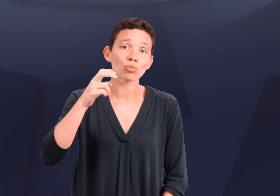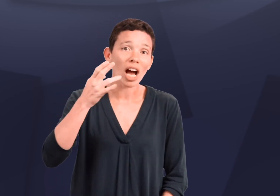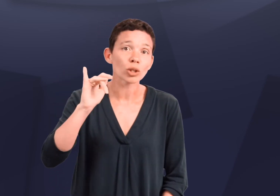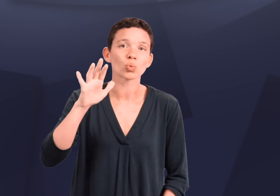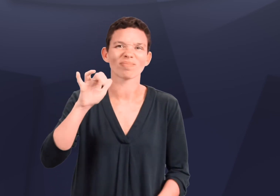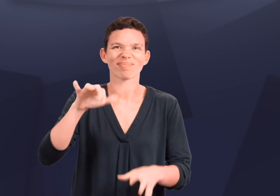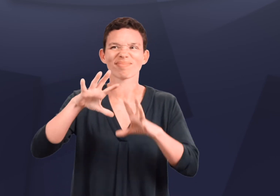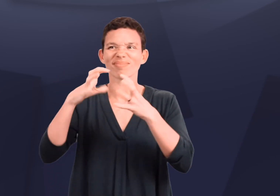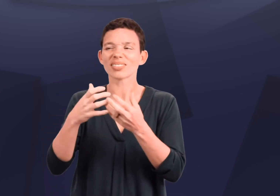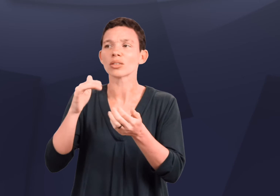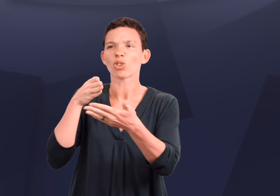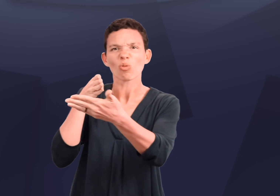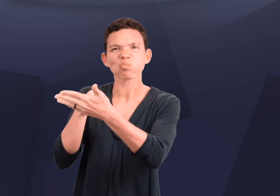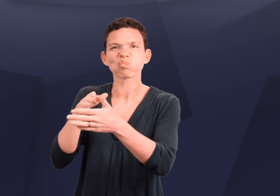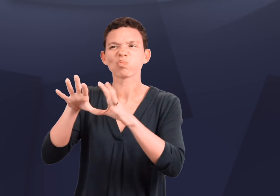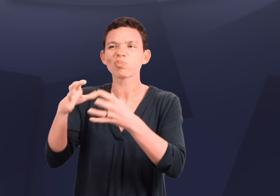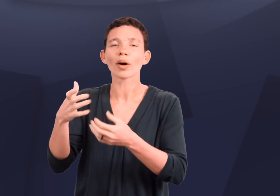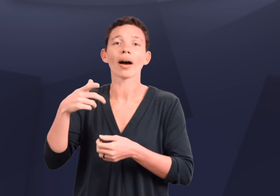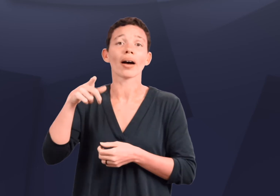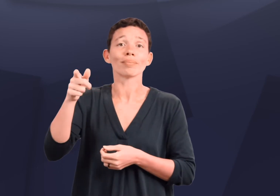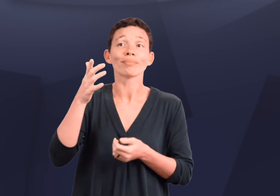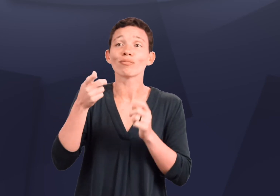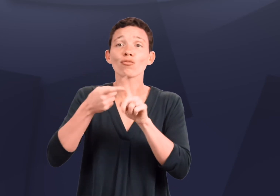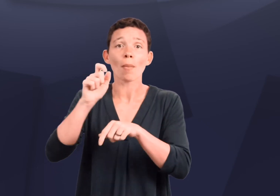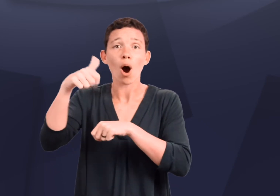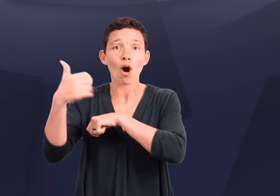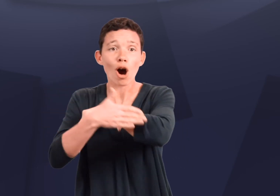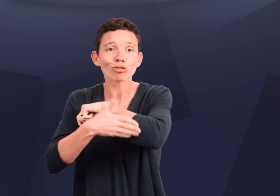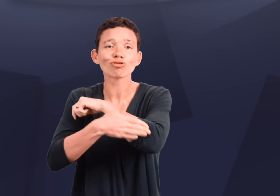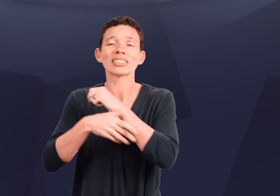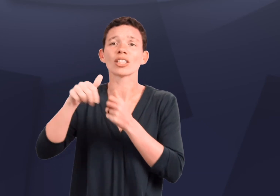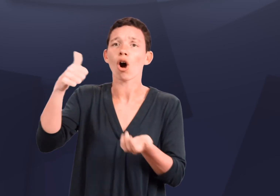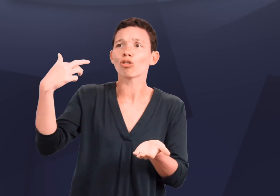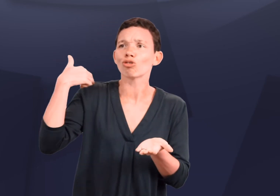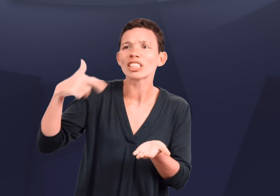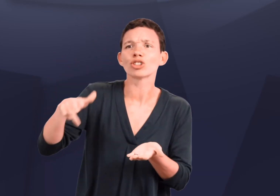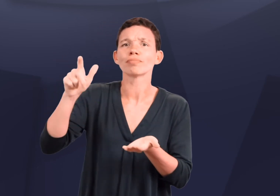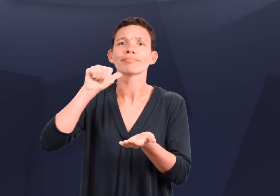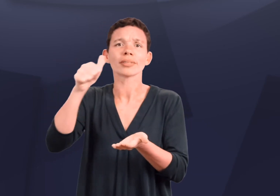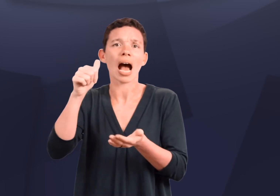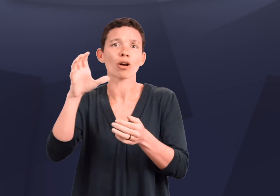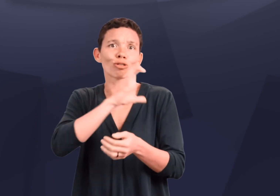Xenophobia and religious prejudice is directed towards people who are from outside of America,